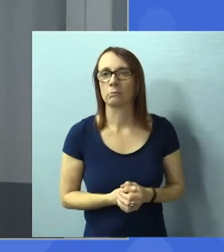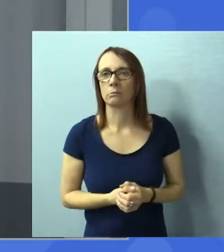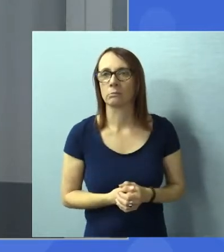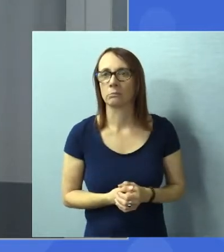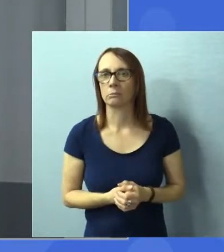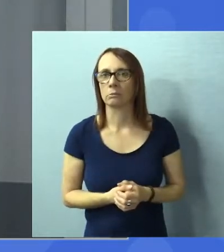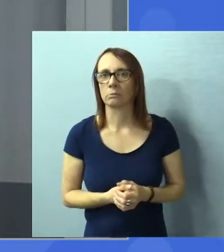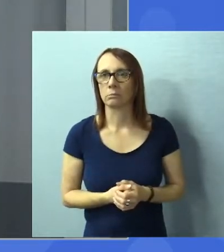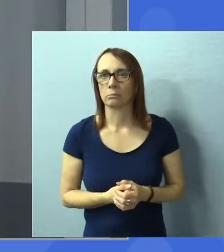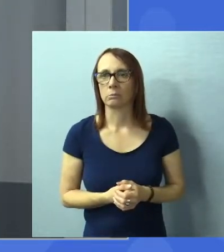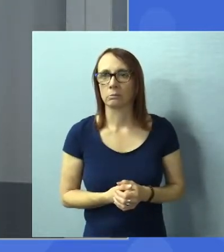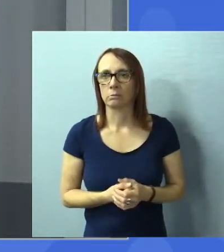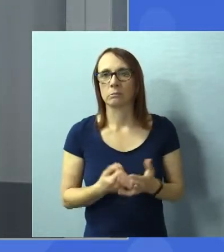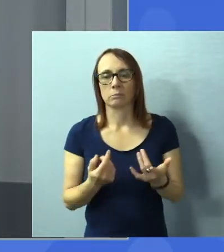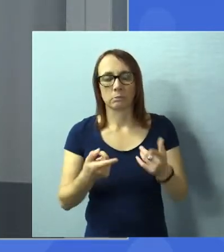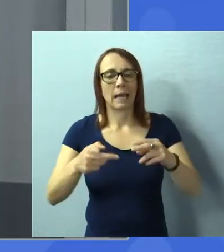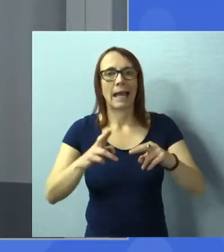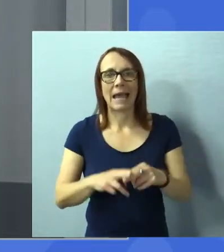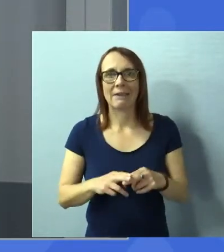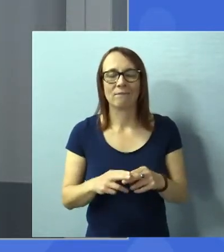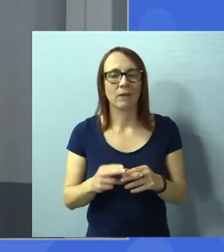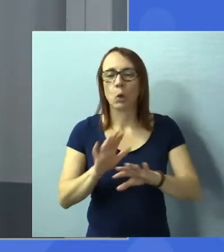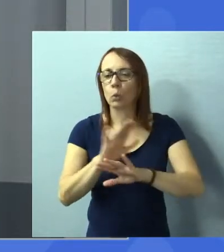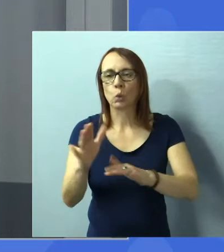independence constitutional questions won't go away in obviously three things